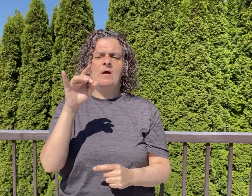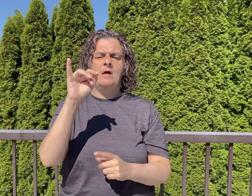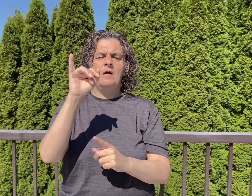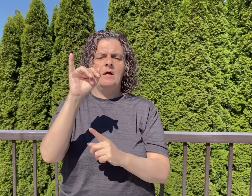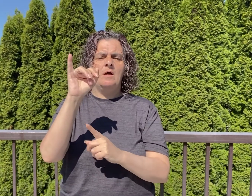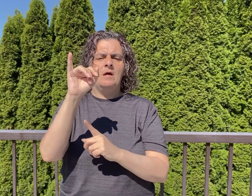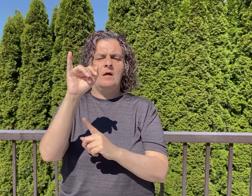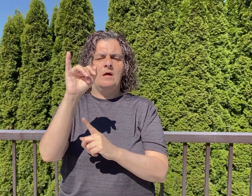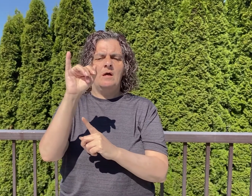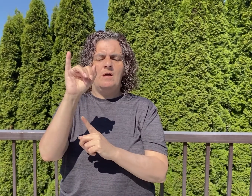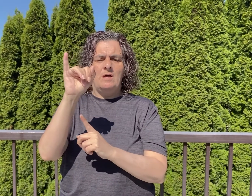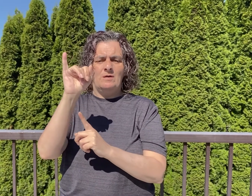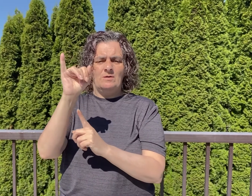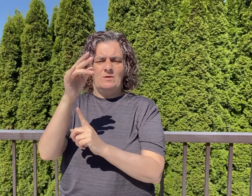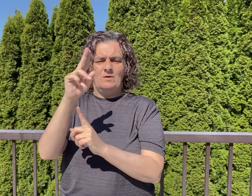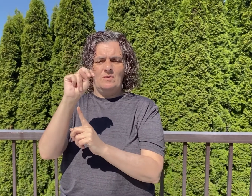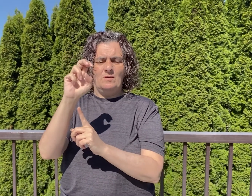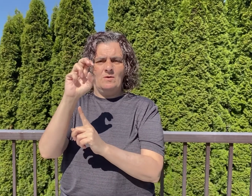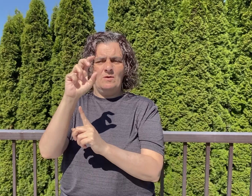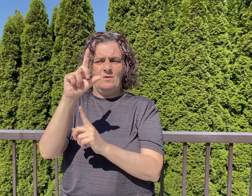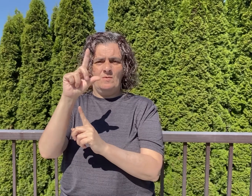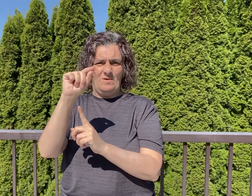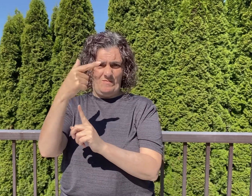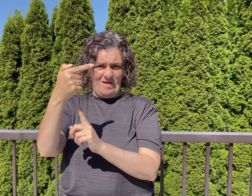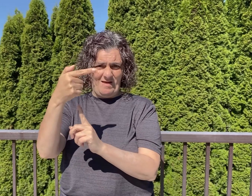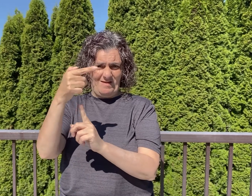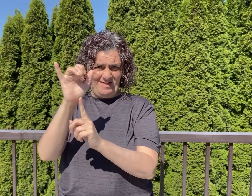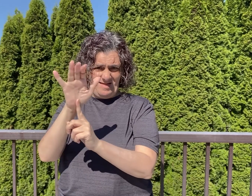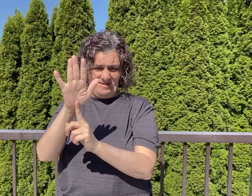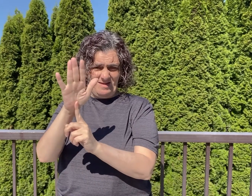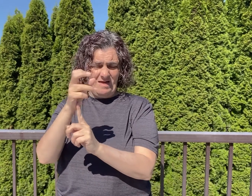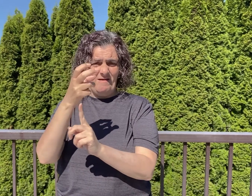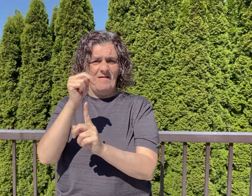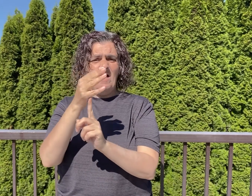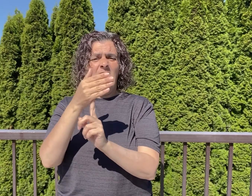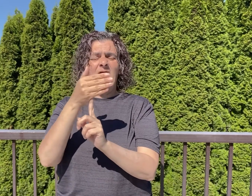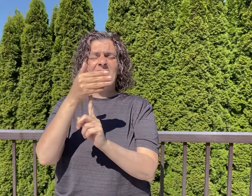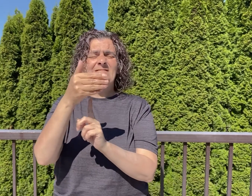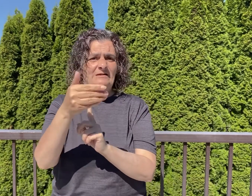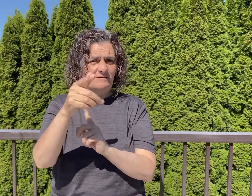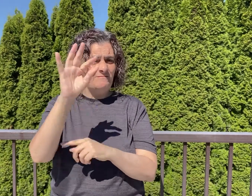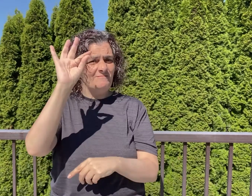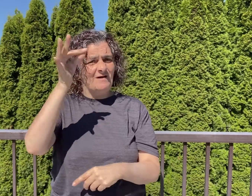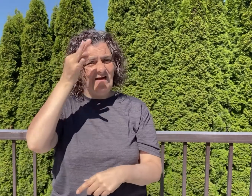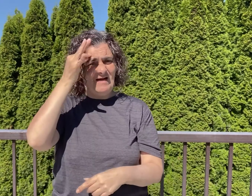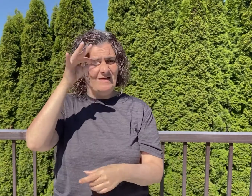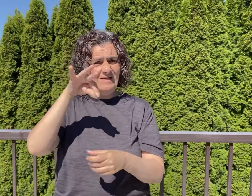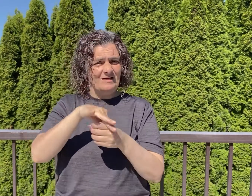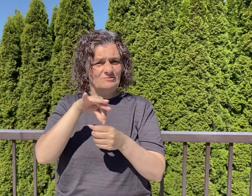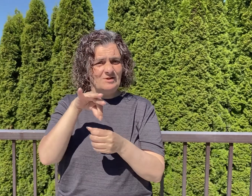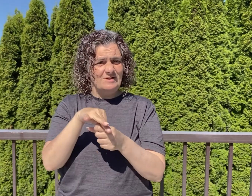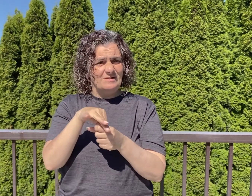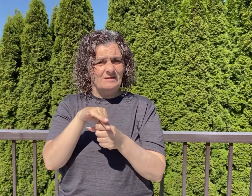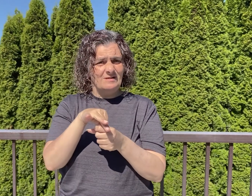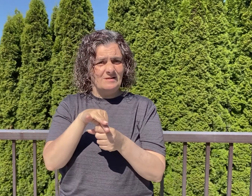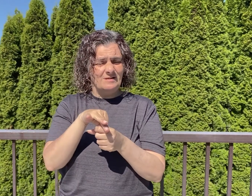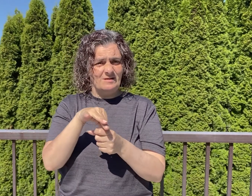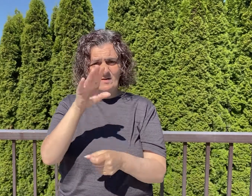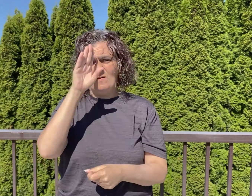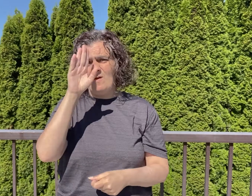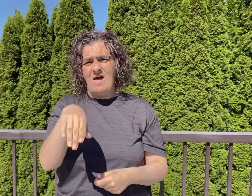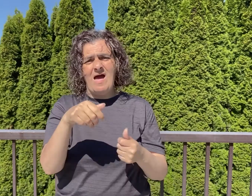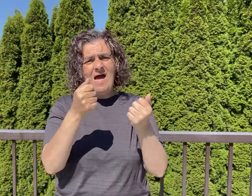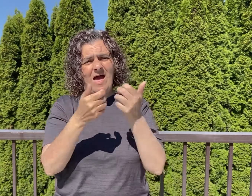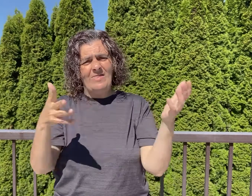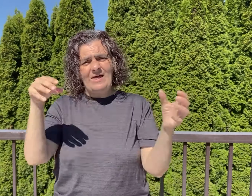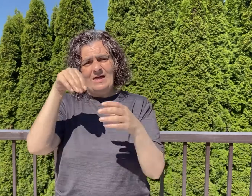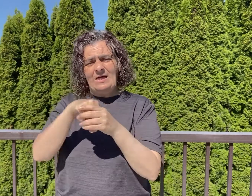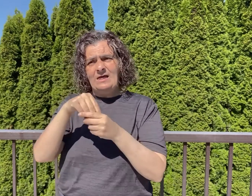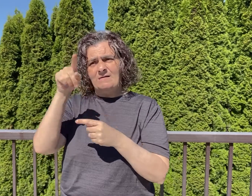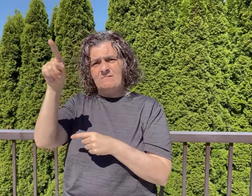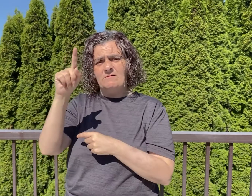In June 2021, there was a federal election - any bills that are